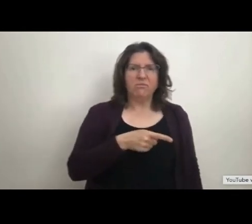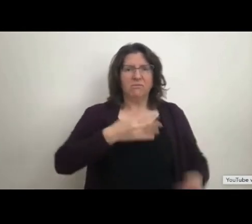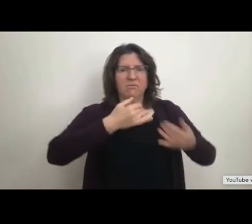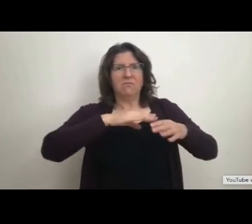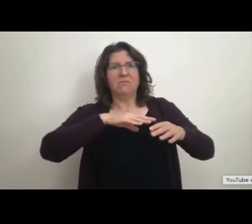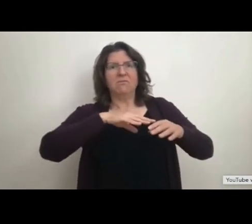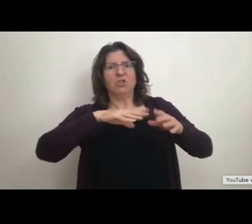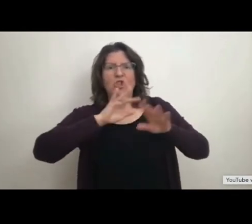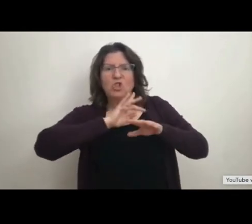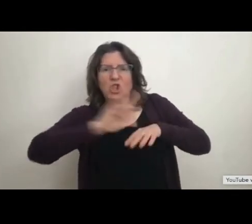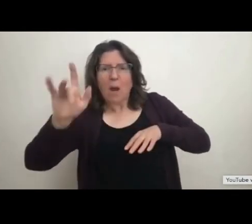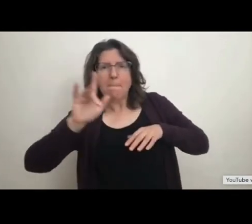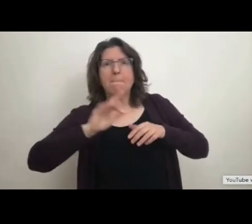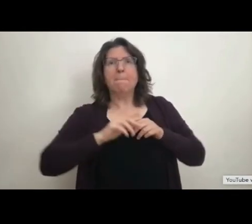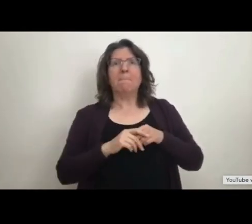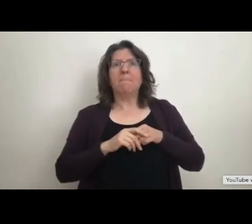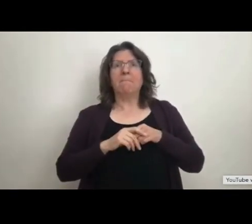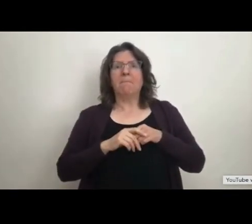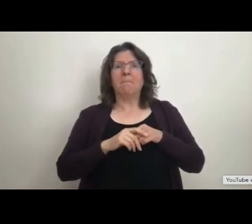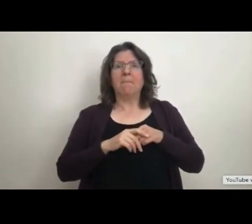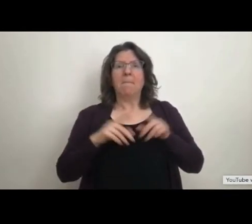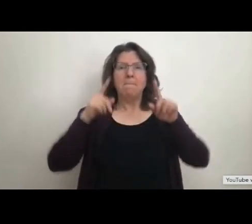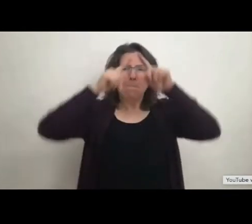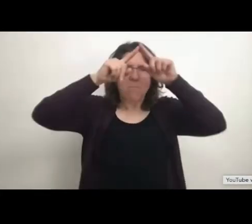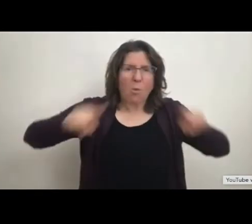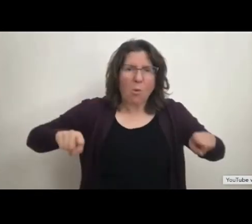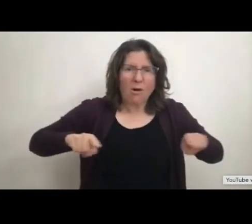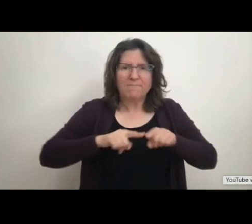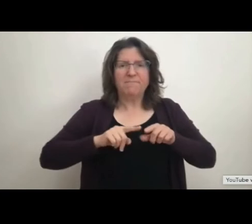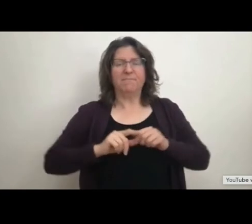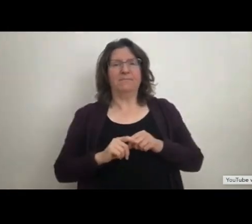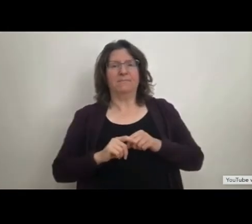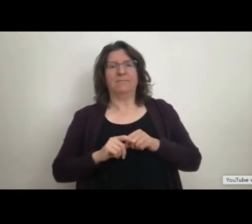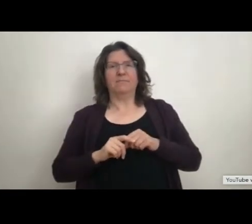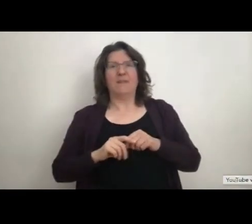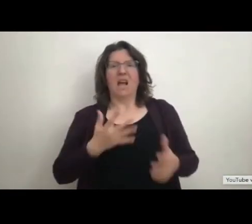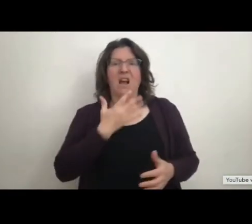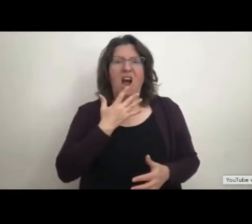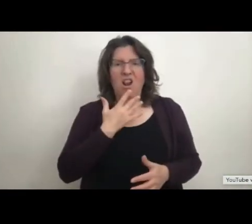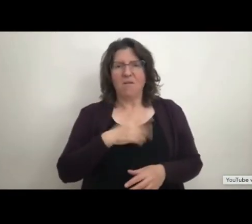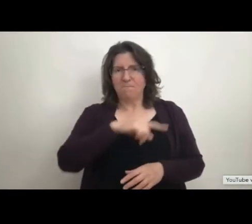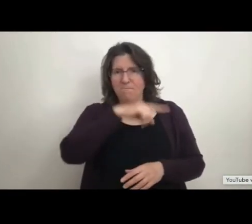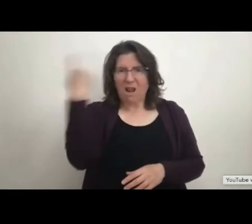So all the lines in the forest trees came across as sharp and harsh.